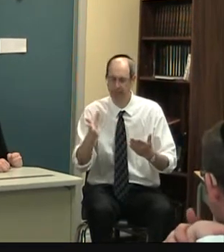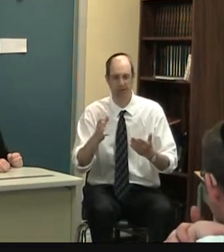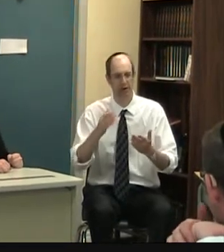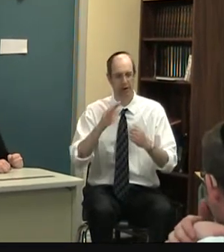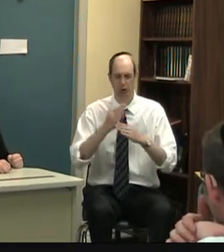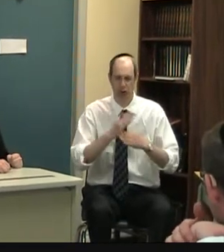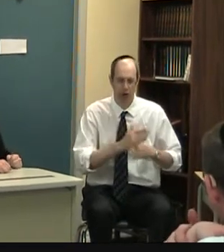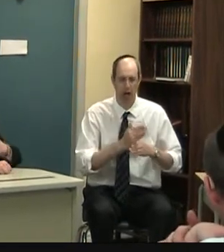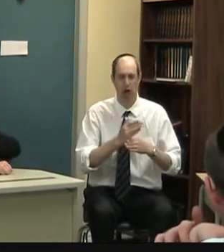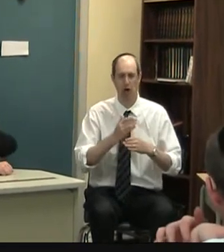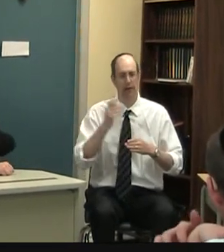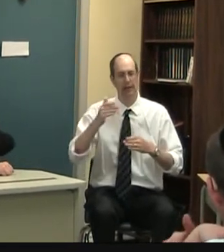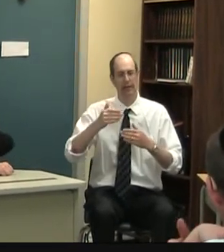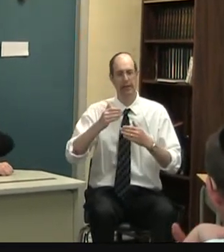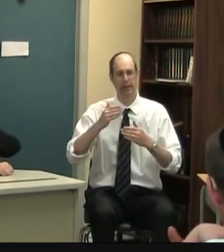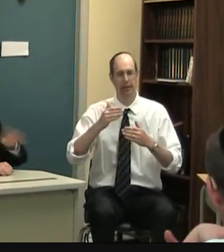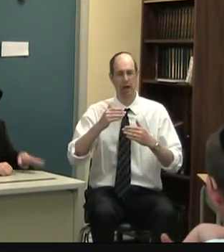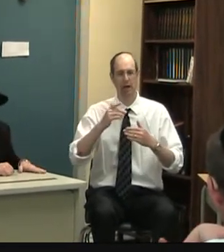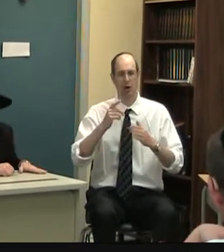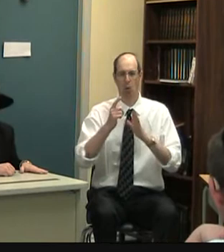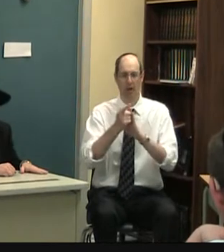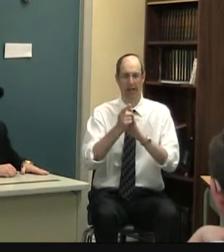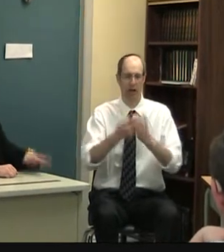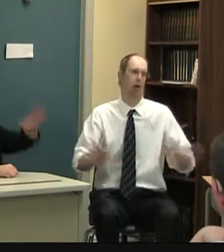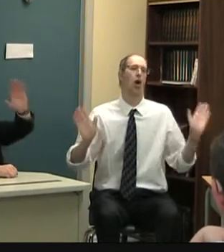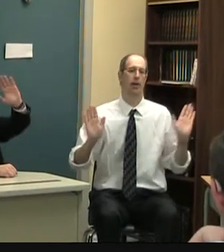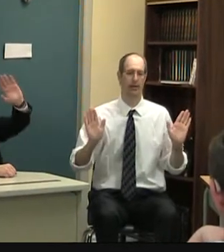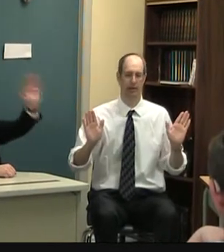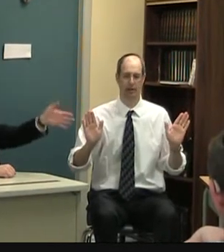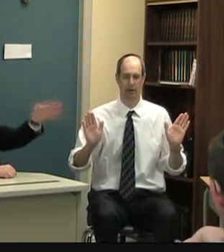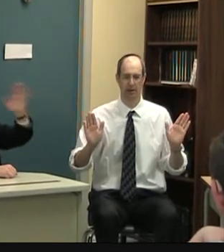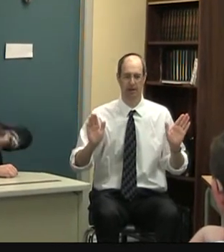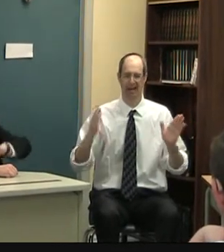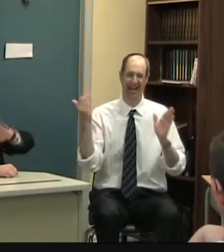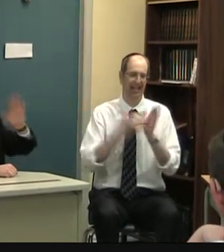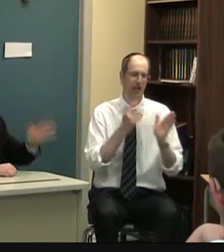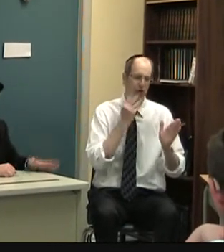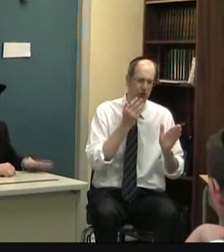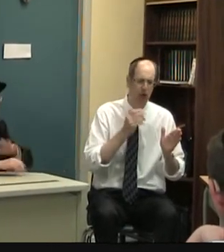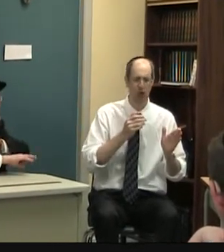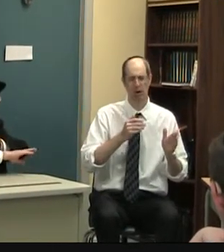He went ahead and in one second he lost at all there was the man to submit and they reported if something happened he lost